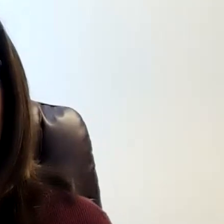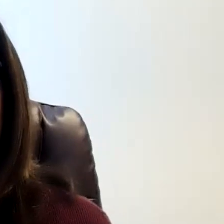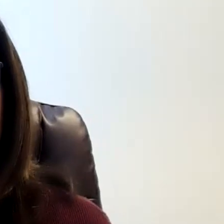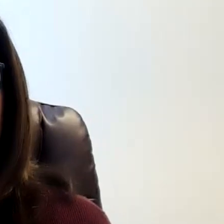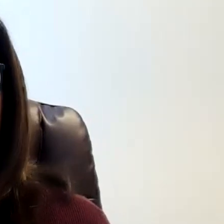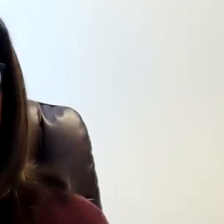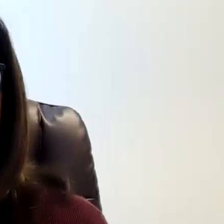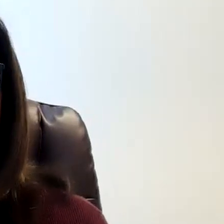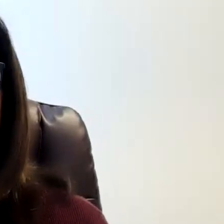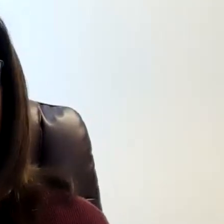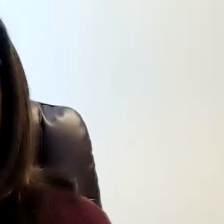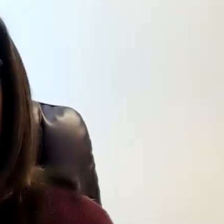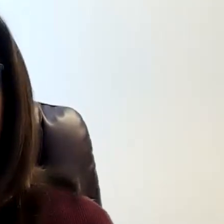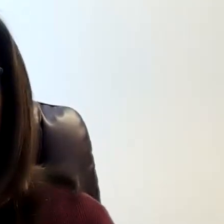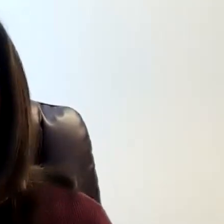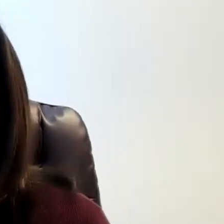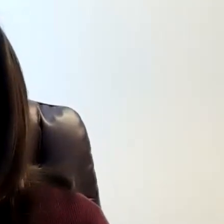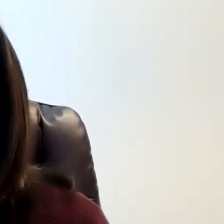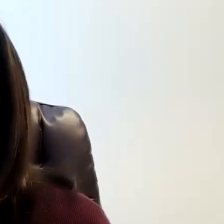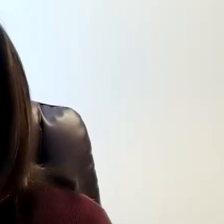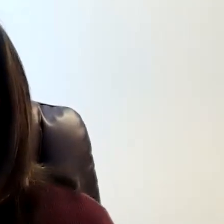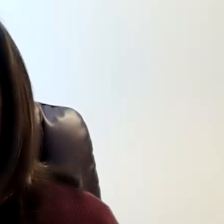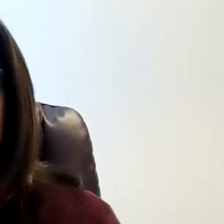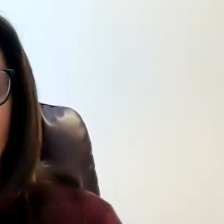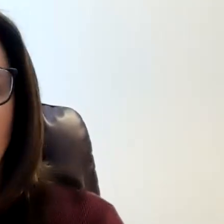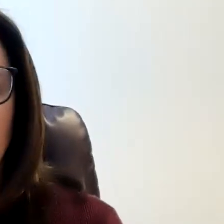with supported decision-making. So we'll go ahead and get started with Tina.